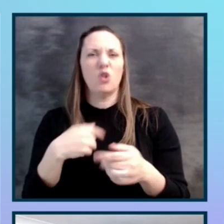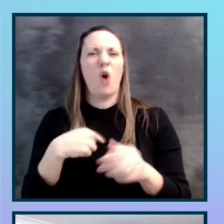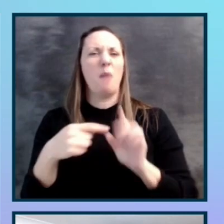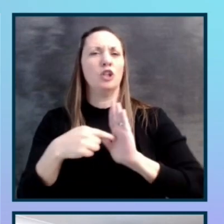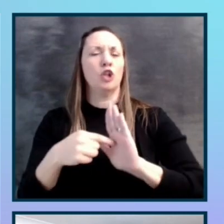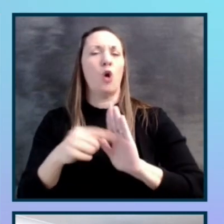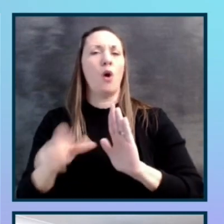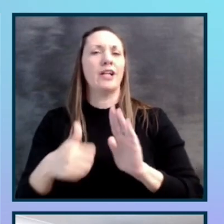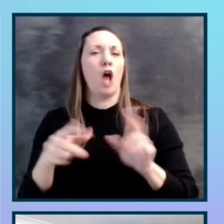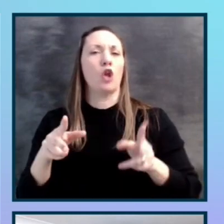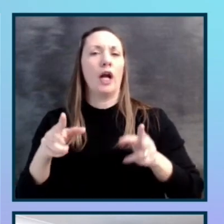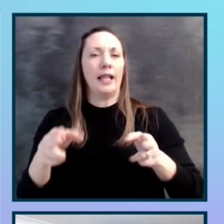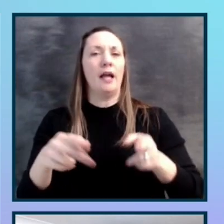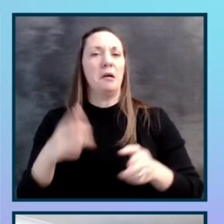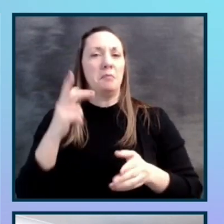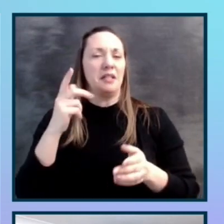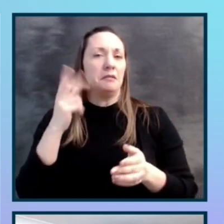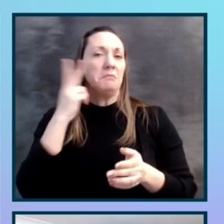if you notice a big difference here.